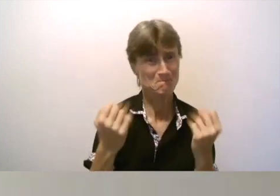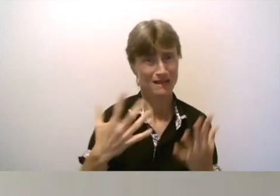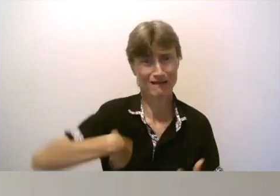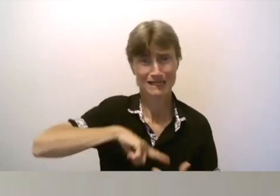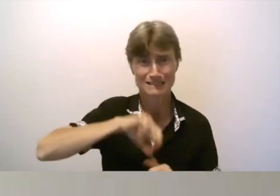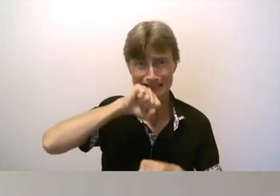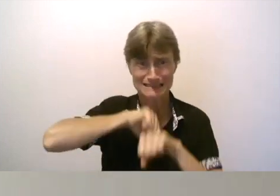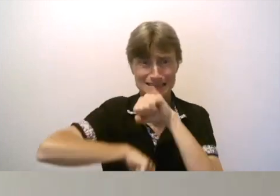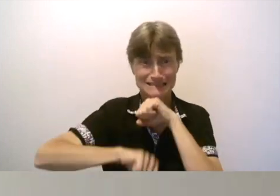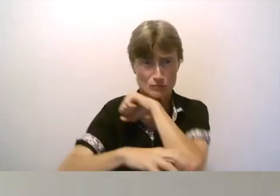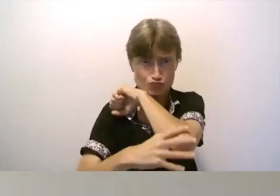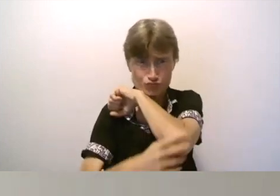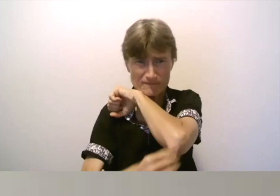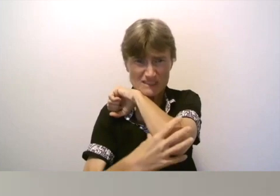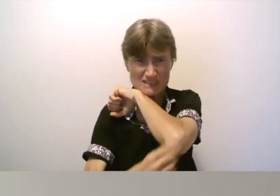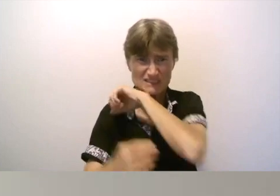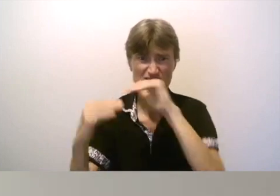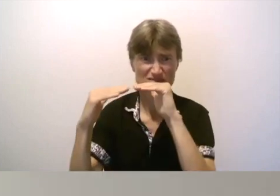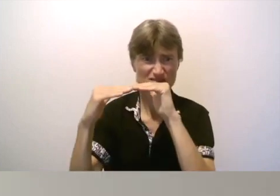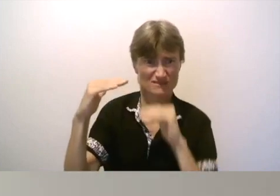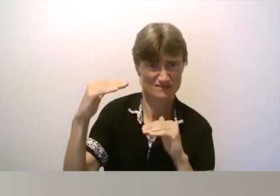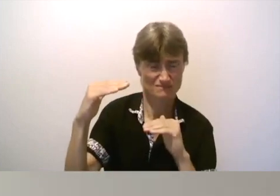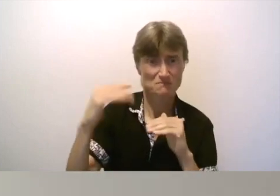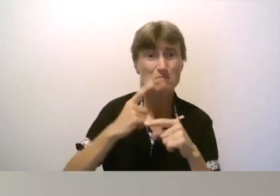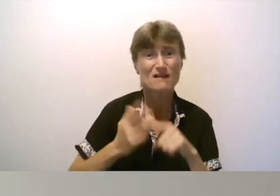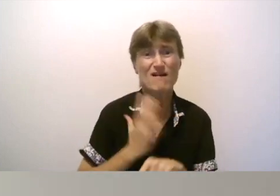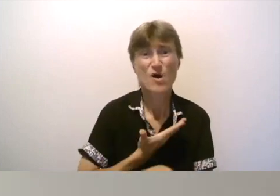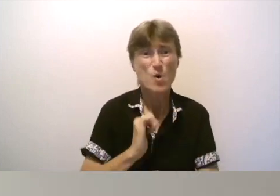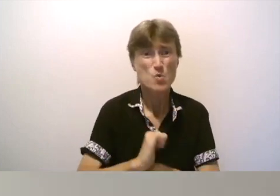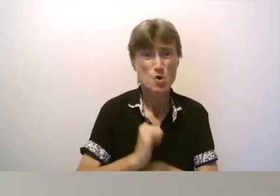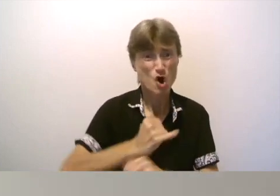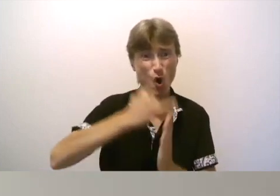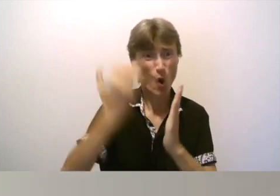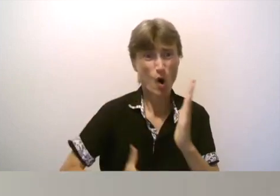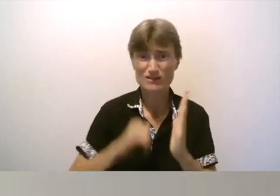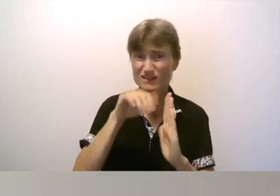are precarious workers in parts we know that going in we just can't